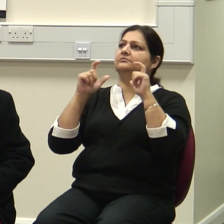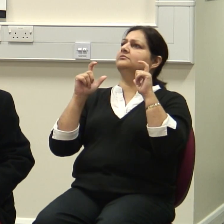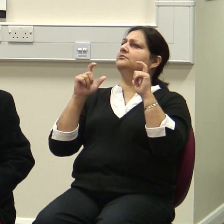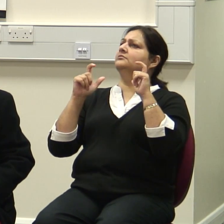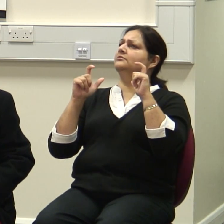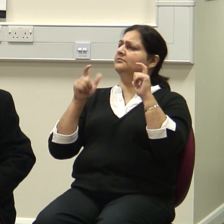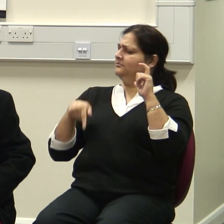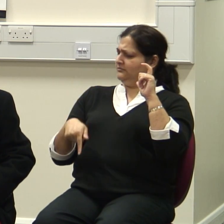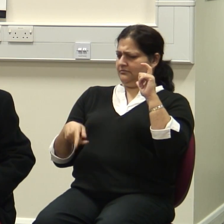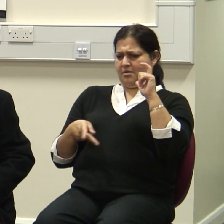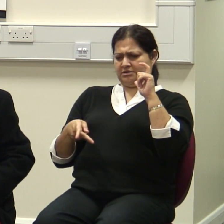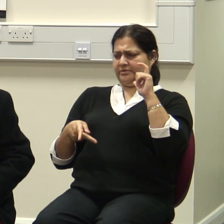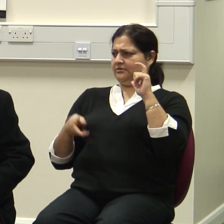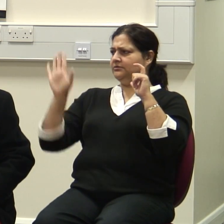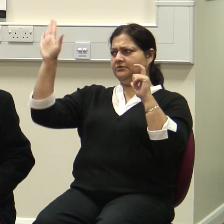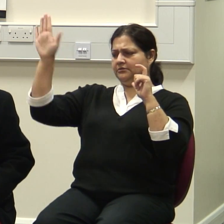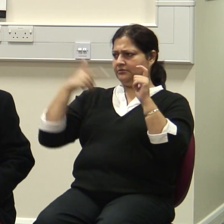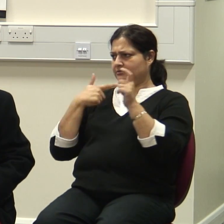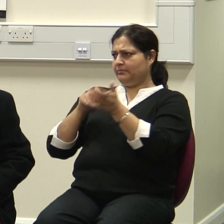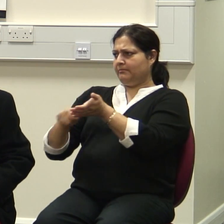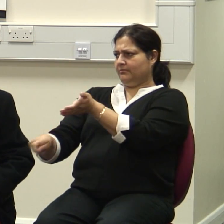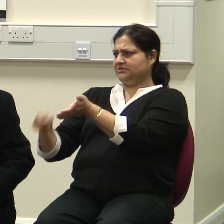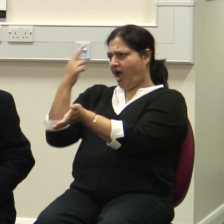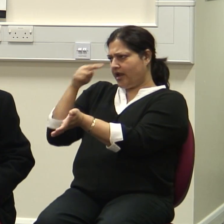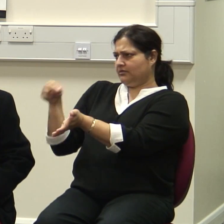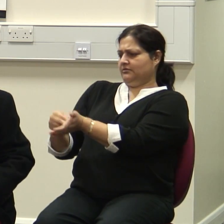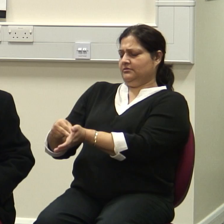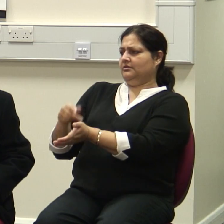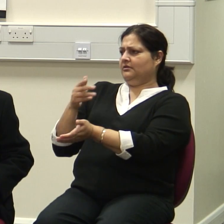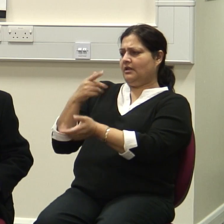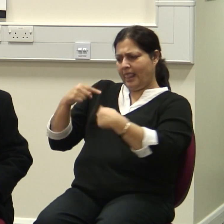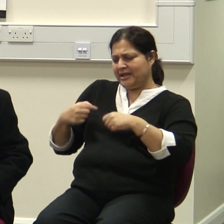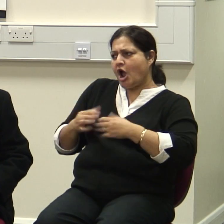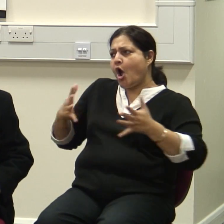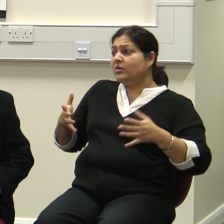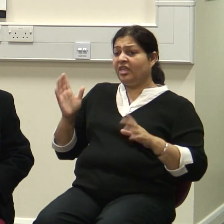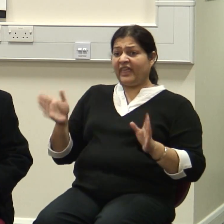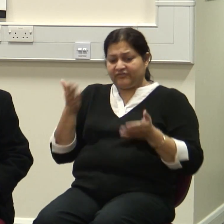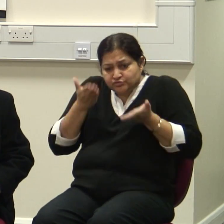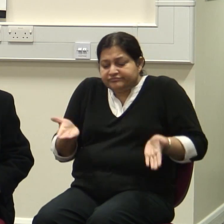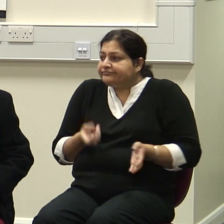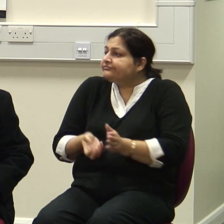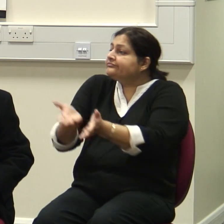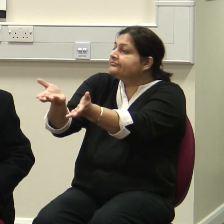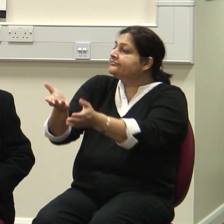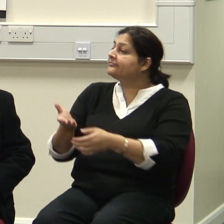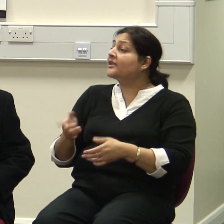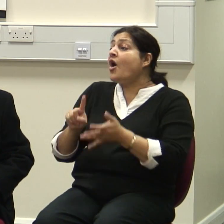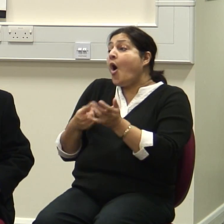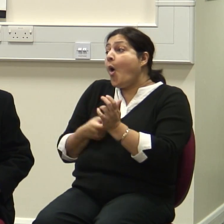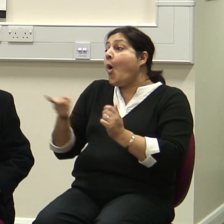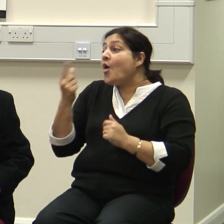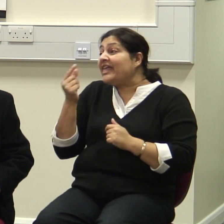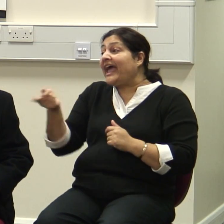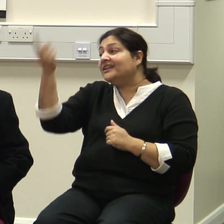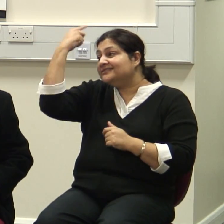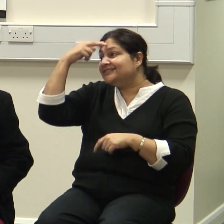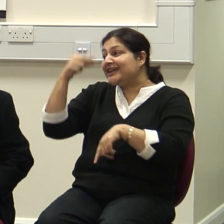of paper and they have to let me go. Unless they call in a psychiatrist and say I'm psychotic.